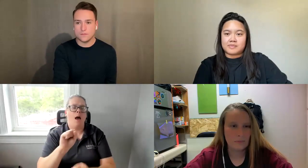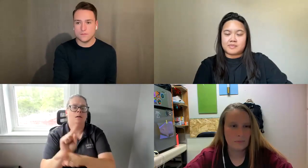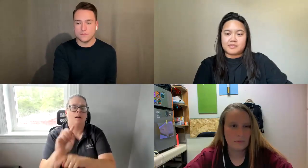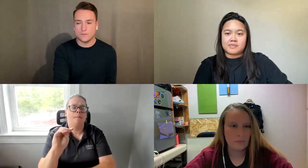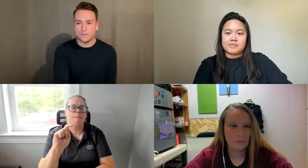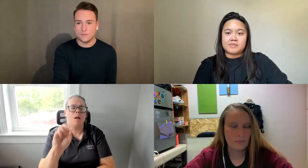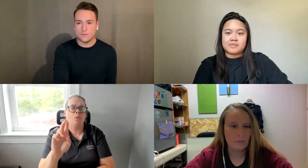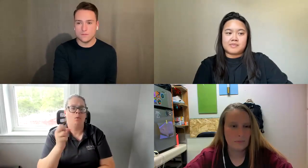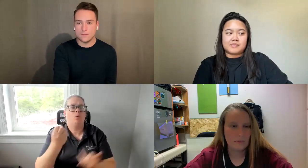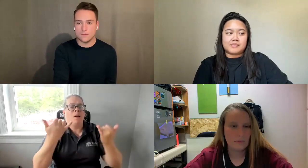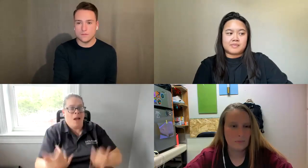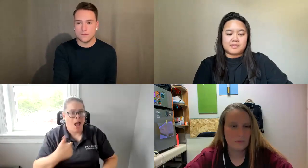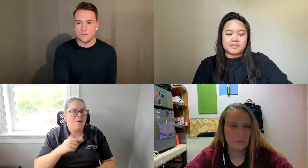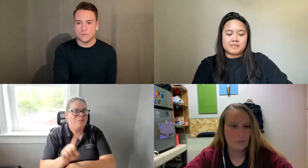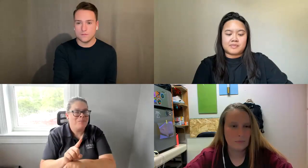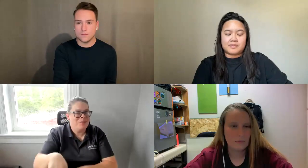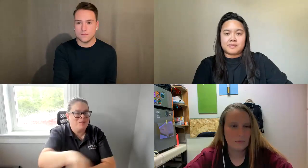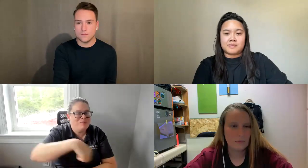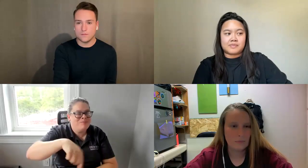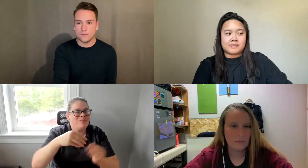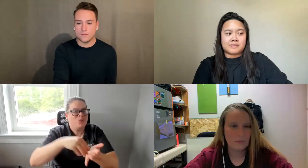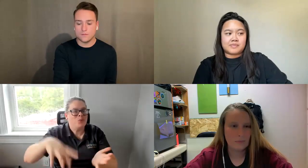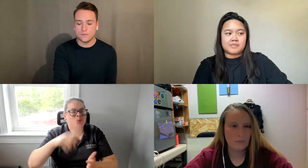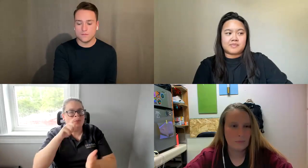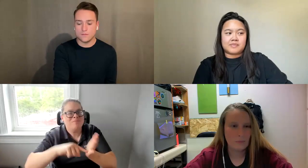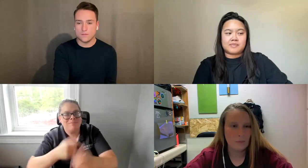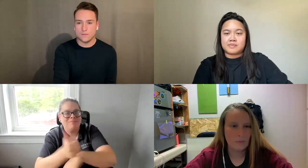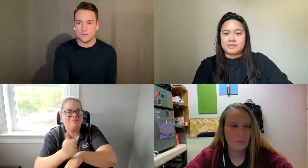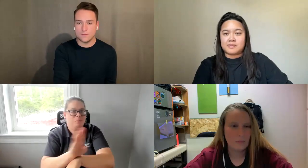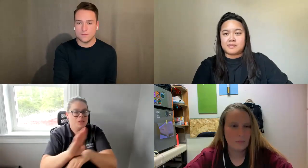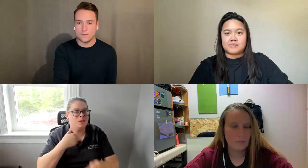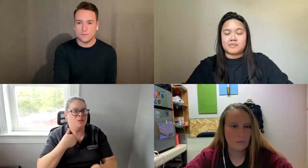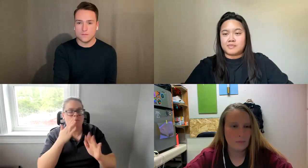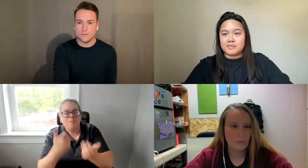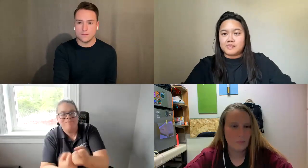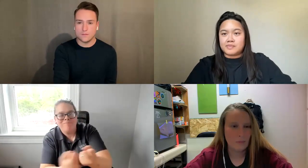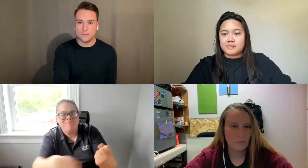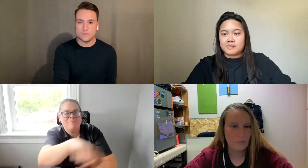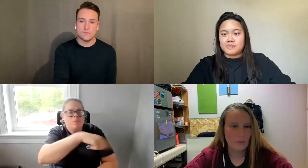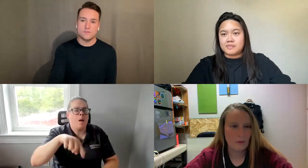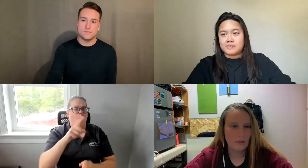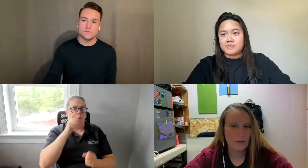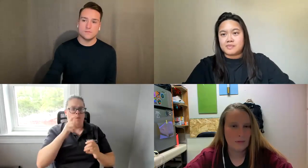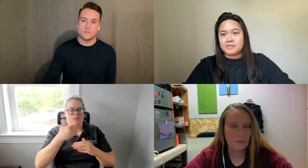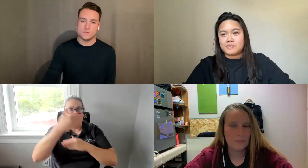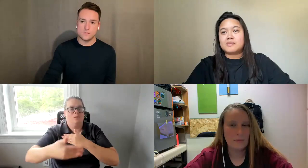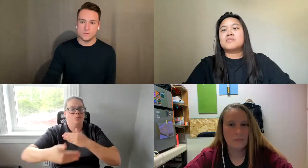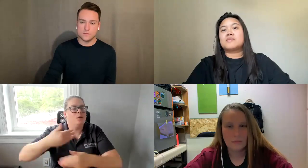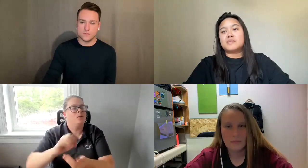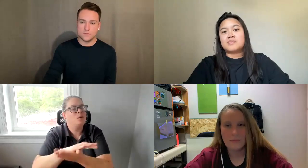people coming in who want to become entrepreneurs, they know how to do it. Now I work as a mentor with the students who are in that summer program with that summer